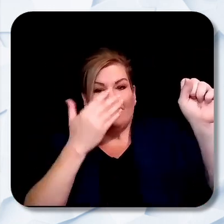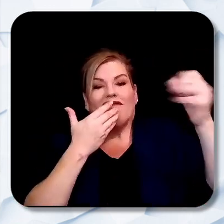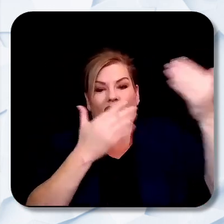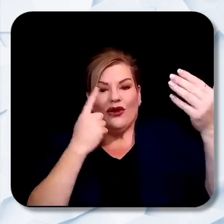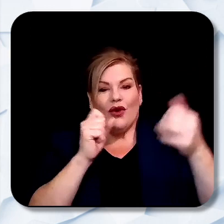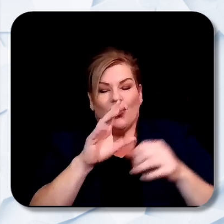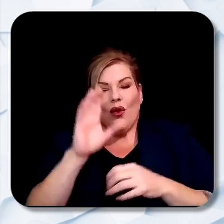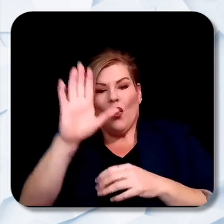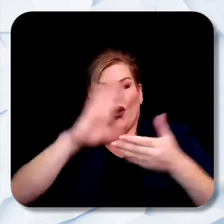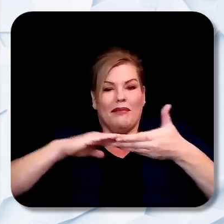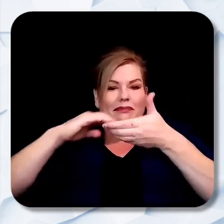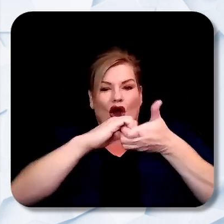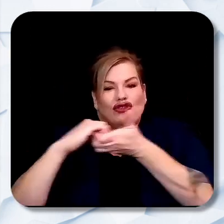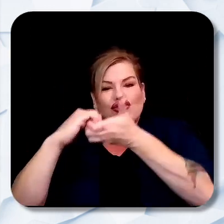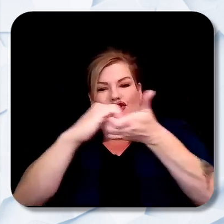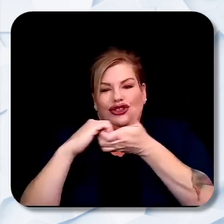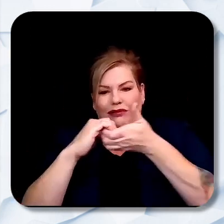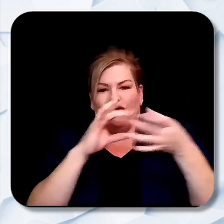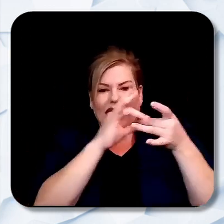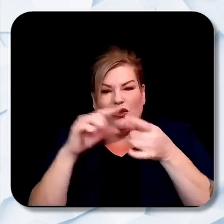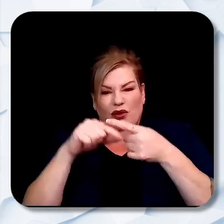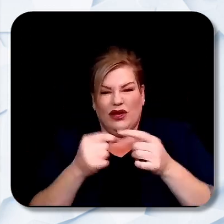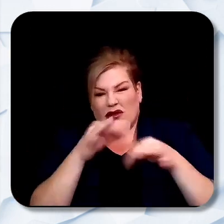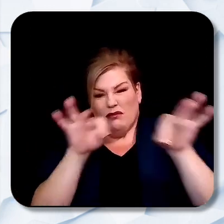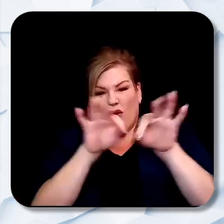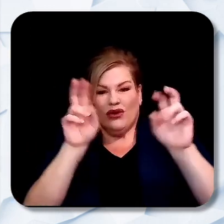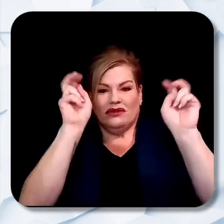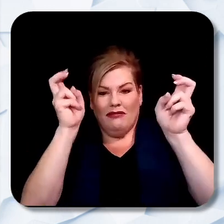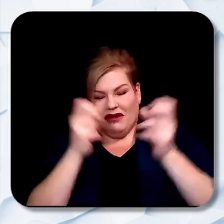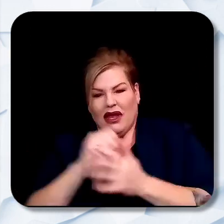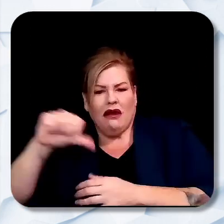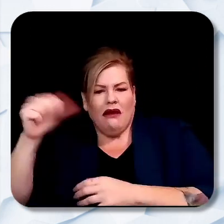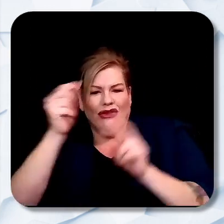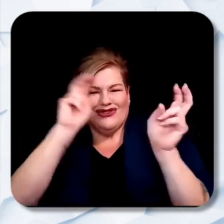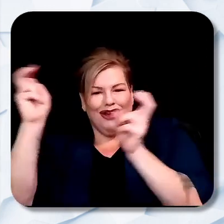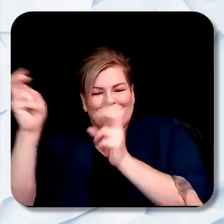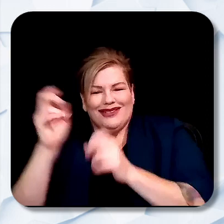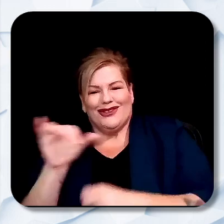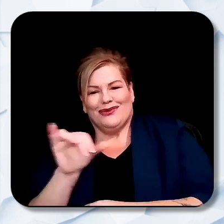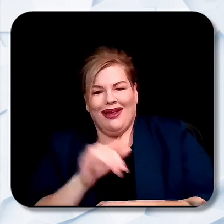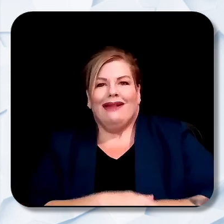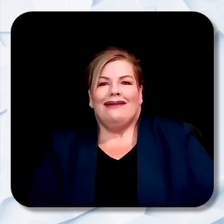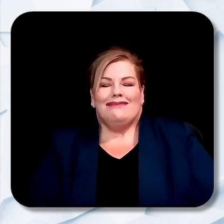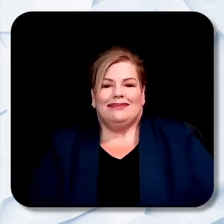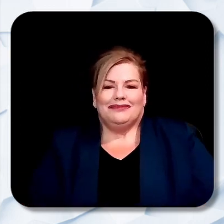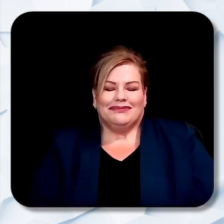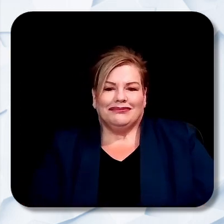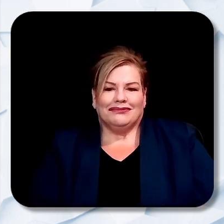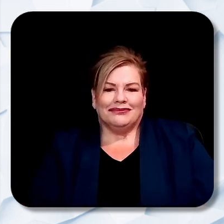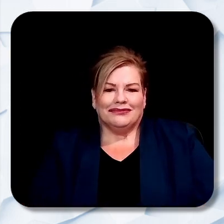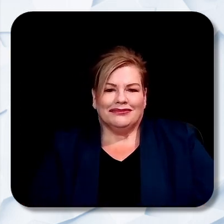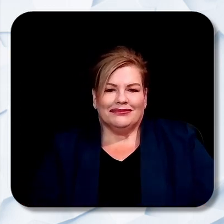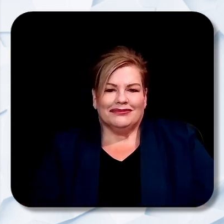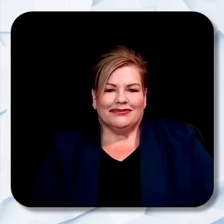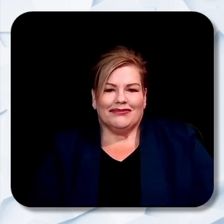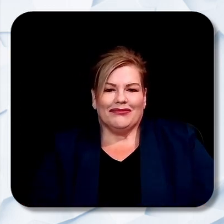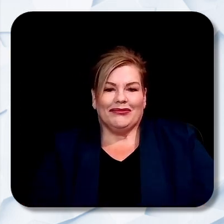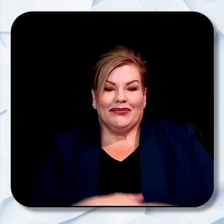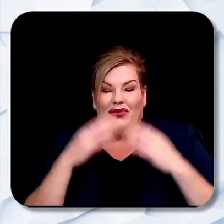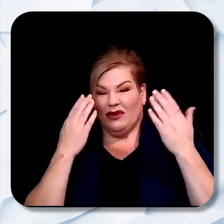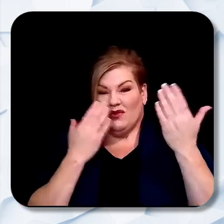partnership on this uh and many other topics. There we go. Um! So, you just you just heard